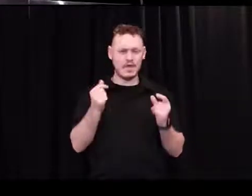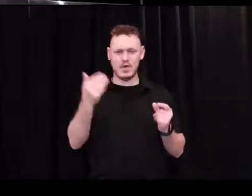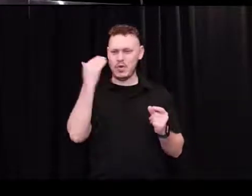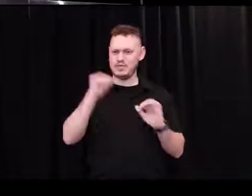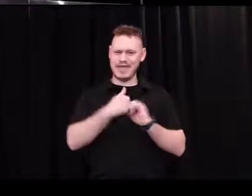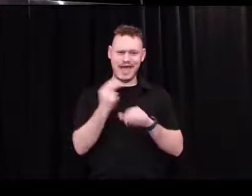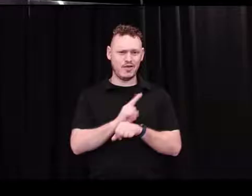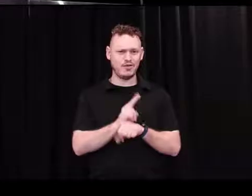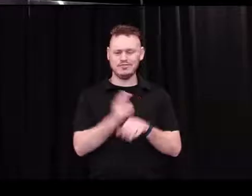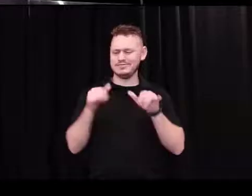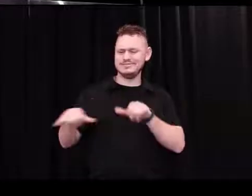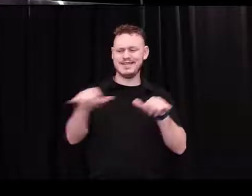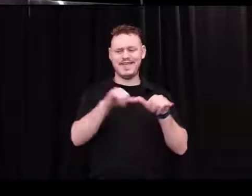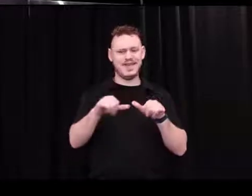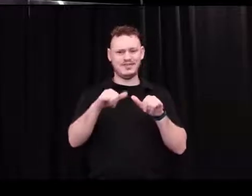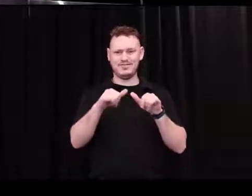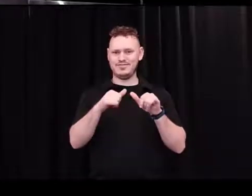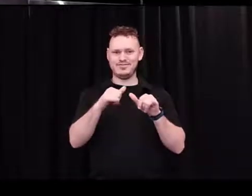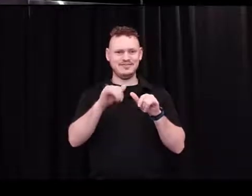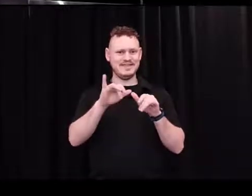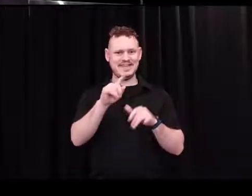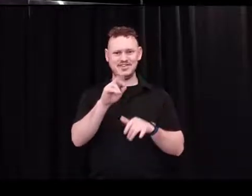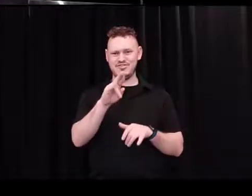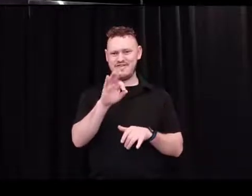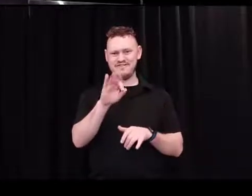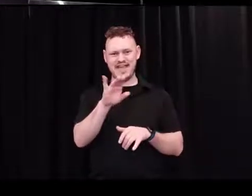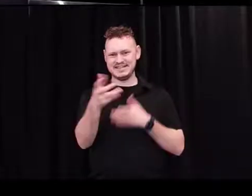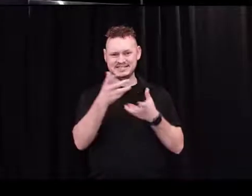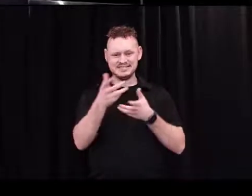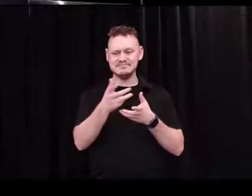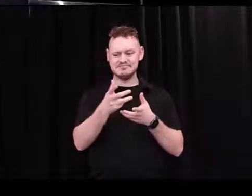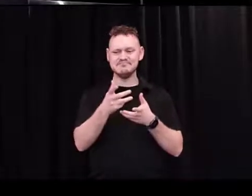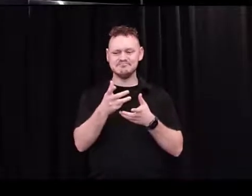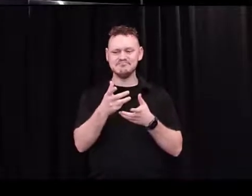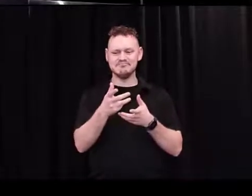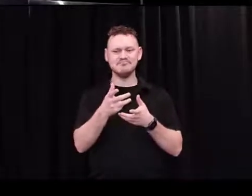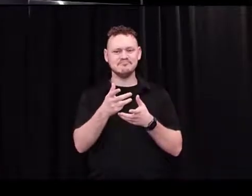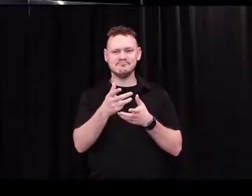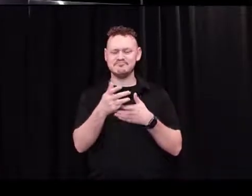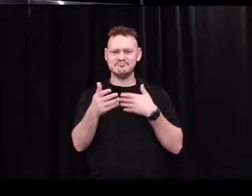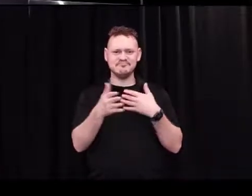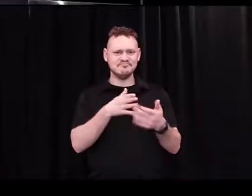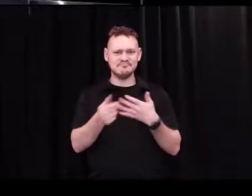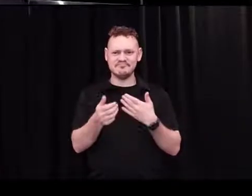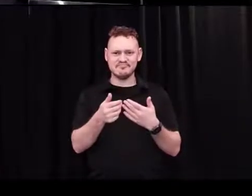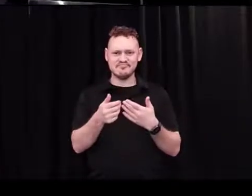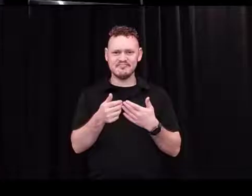standard user interfaces be univer user interface elements because they're smarter than Windows